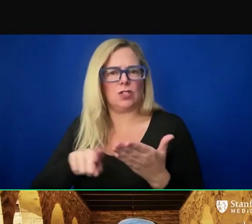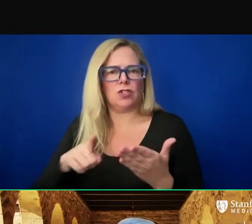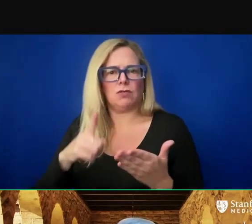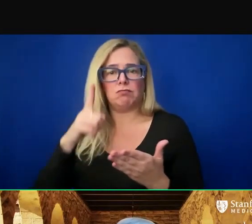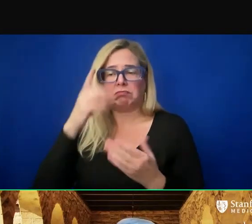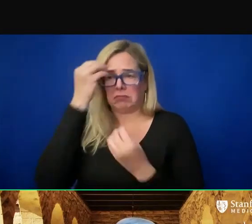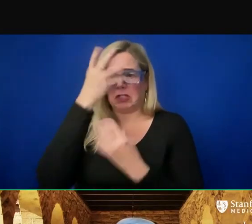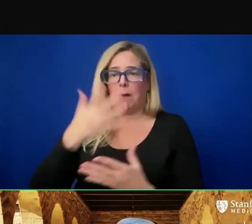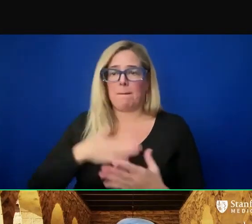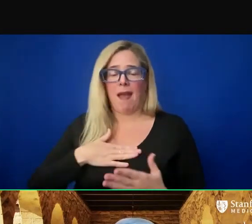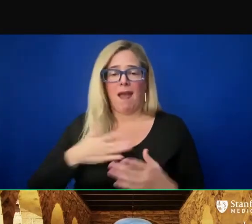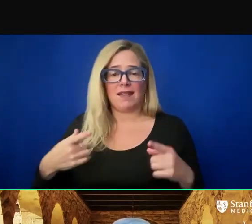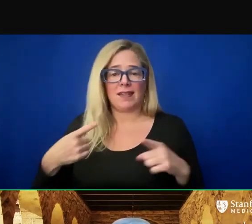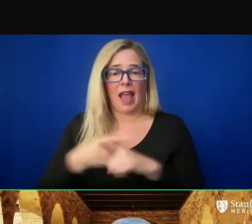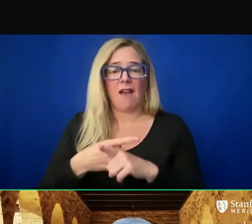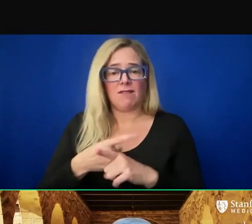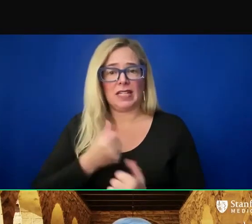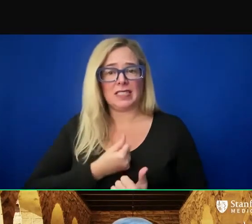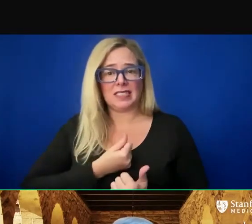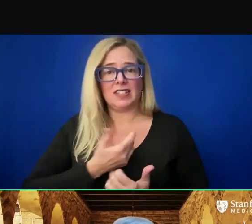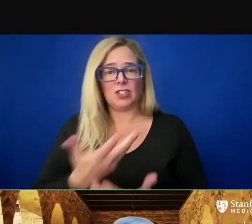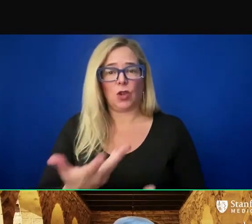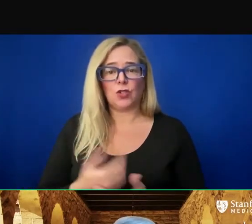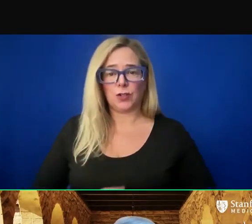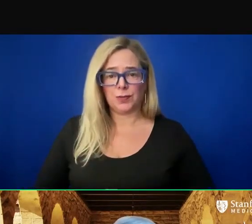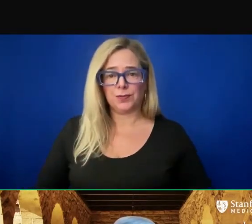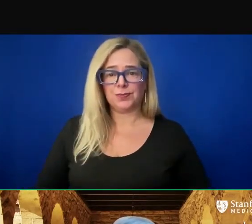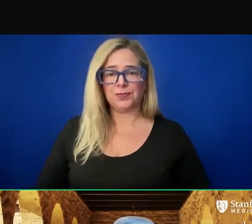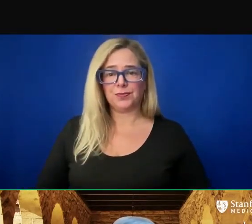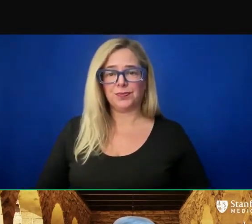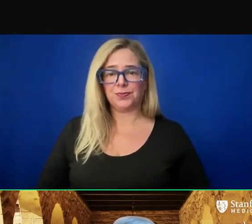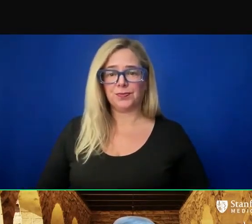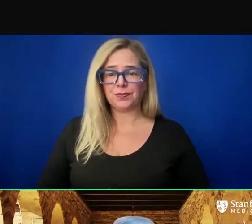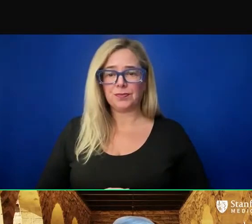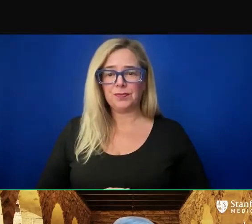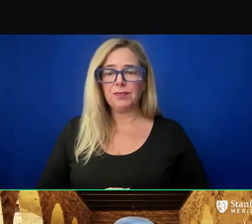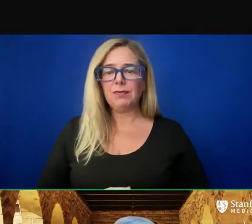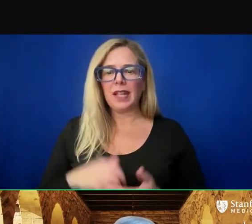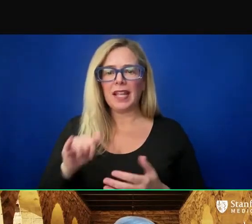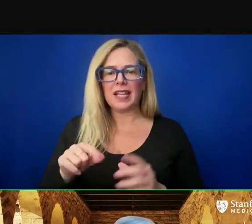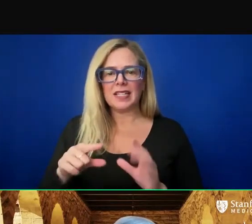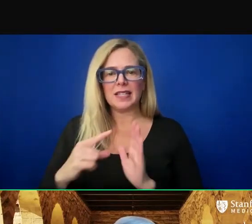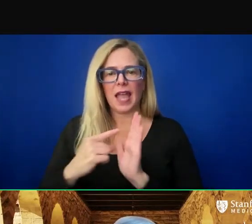The most relevant one over here is the phrase in the Devanagari script at the bottom that reads,